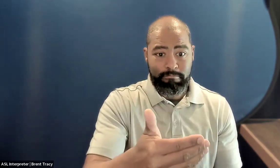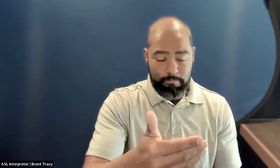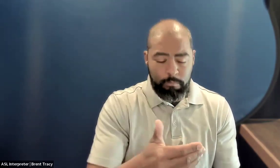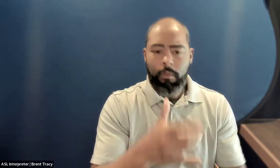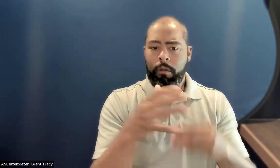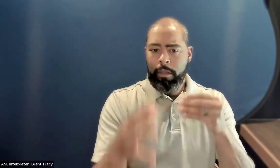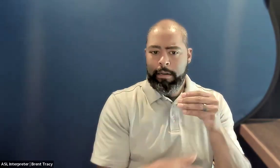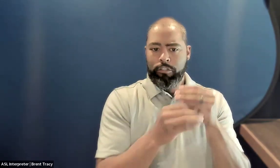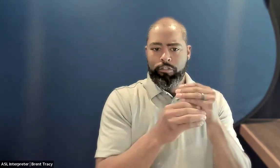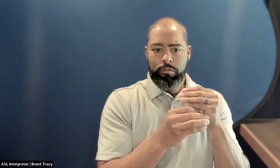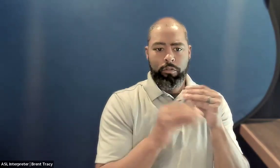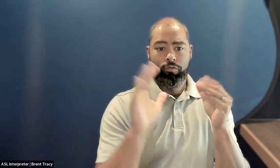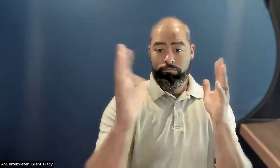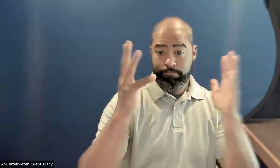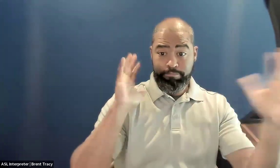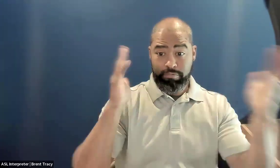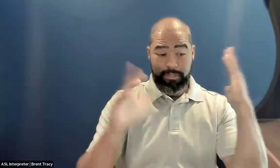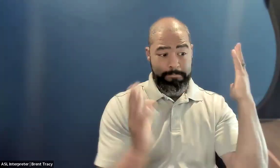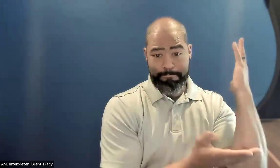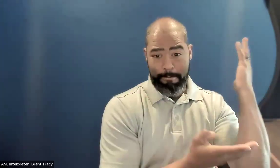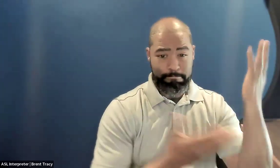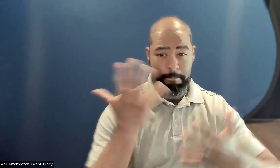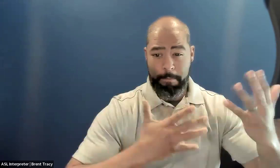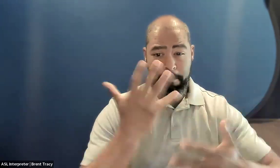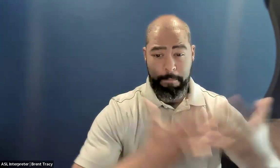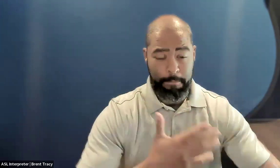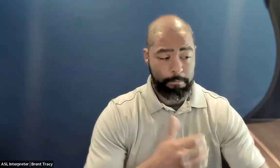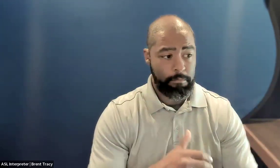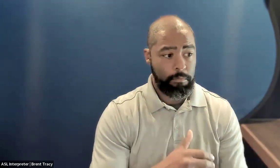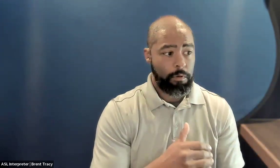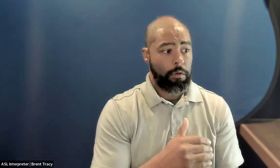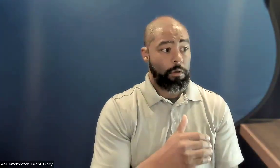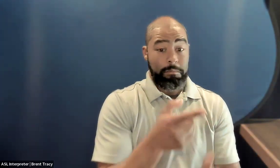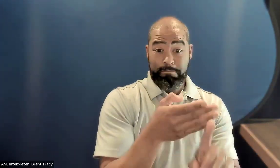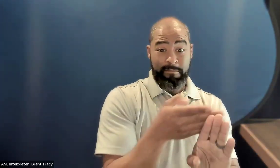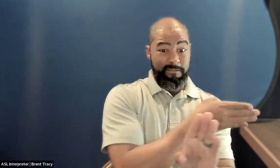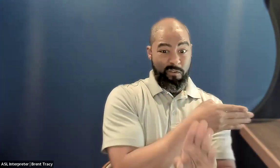which would have the effect of bringing in new projects for review in the MEPA program.